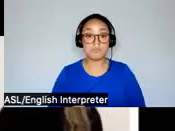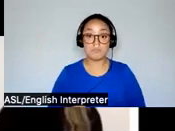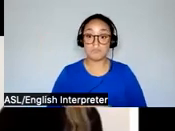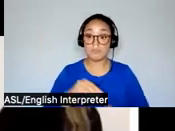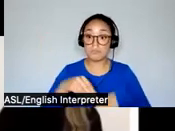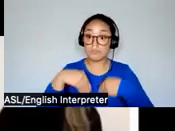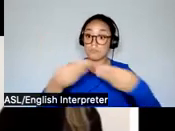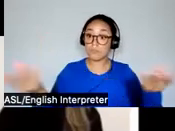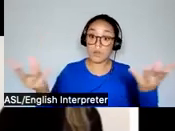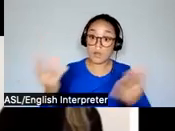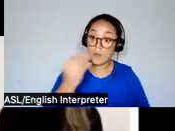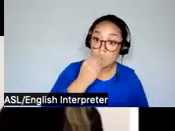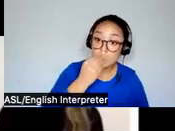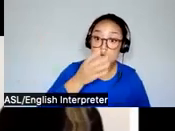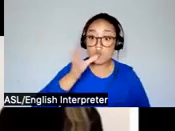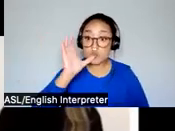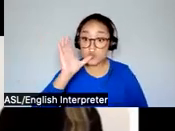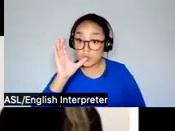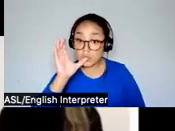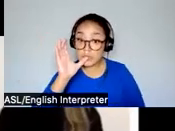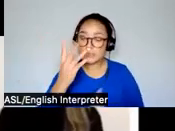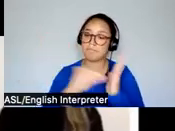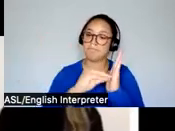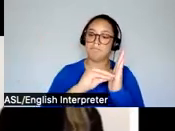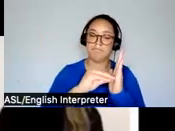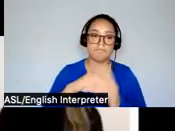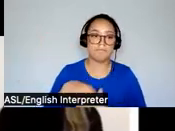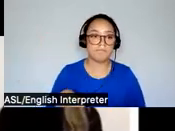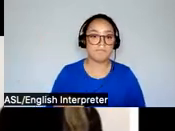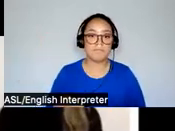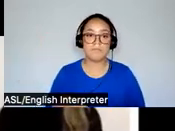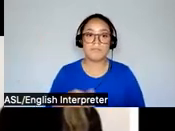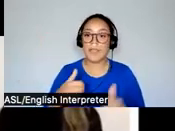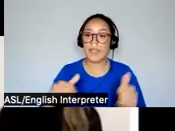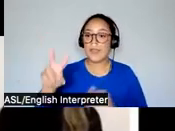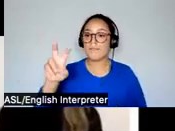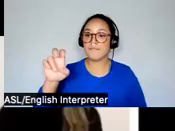Having any vendors? What activities will you be having in the park?